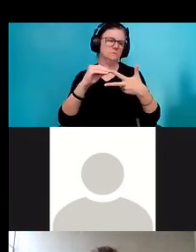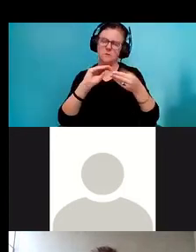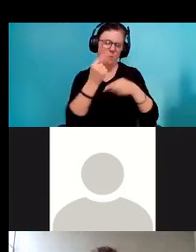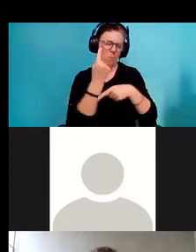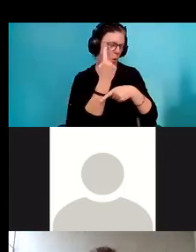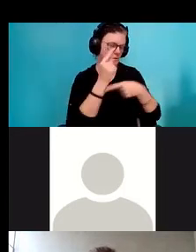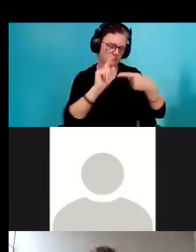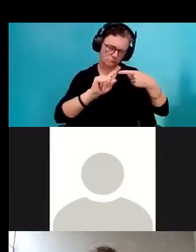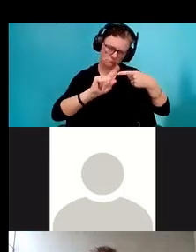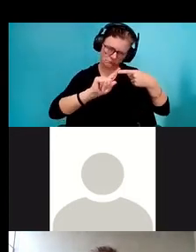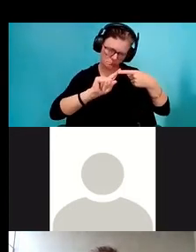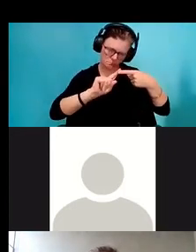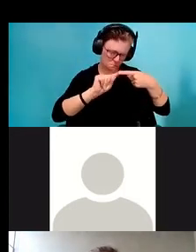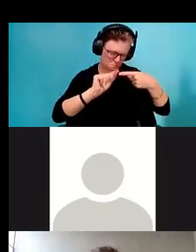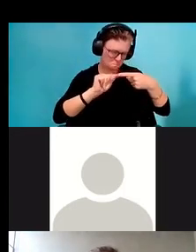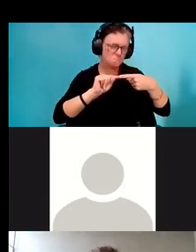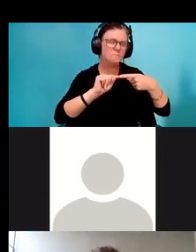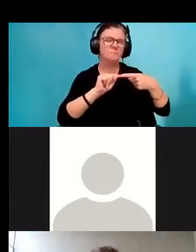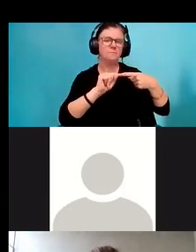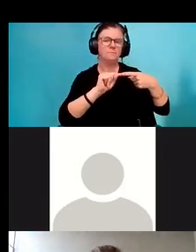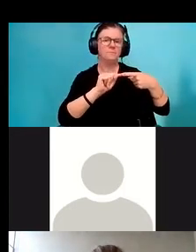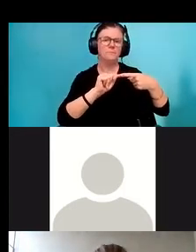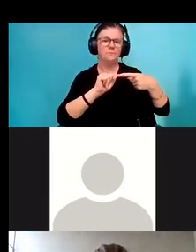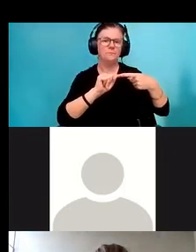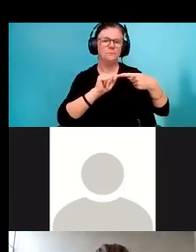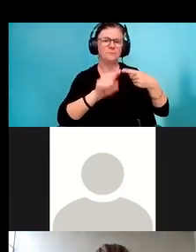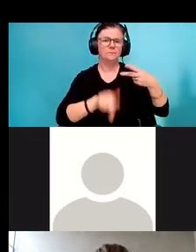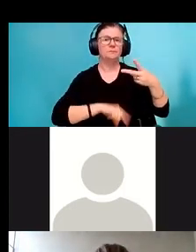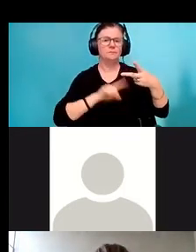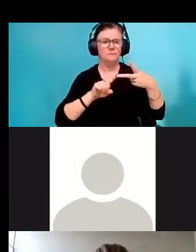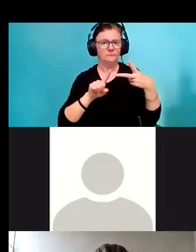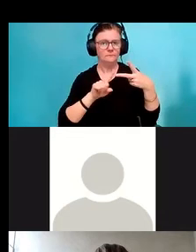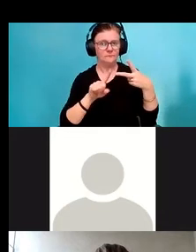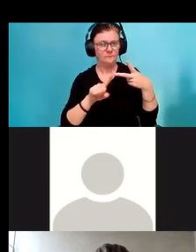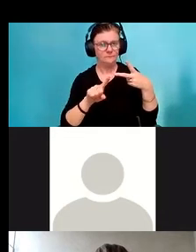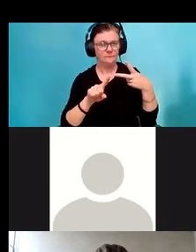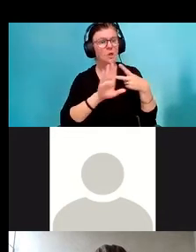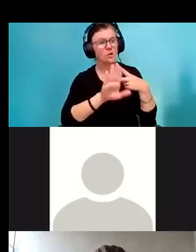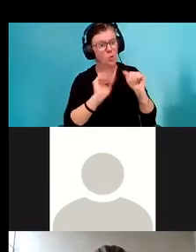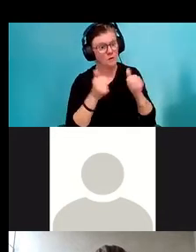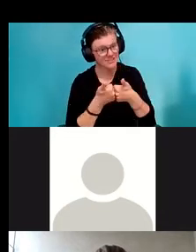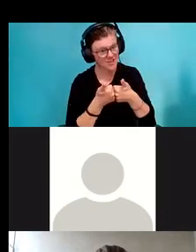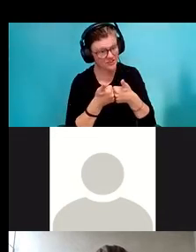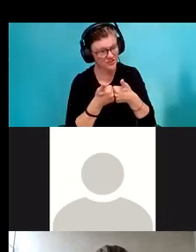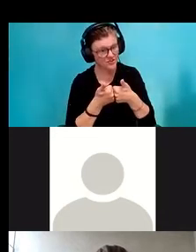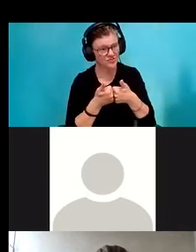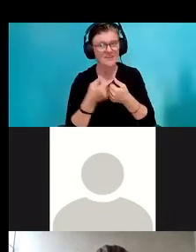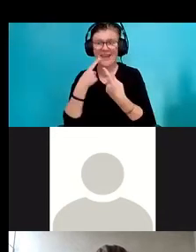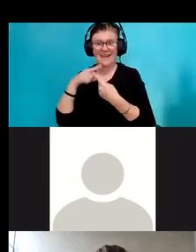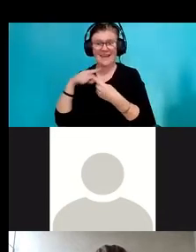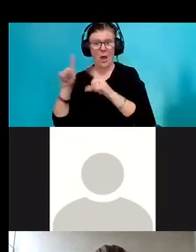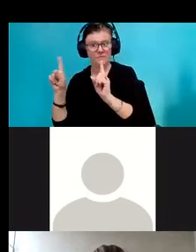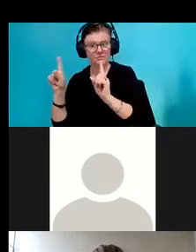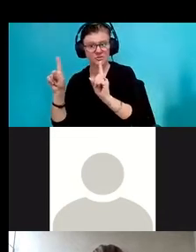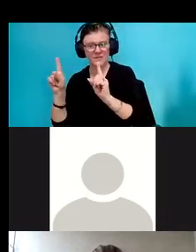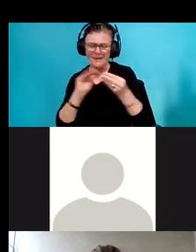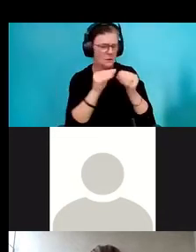else in the narrative. Then, secondly, challenges and accomplishments that cannot be conveyed through numbers alone.